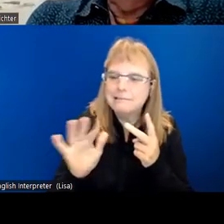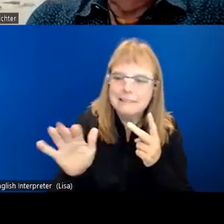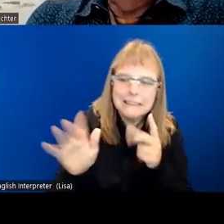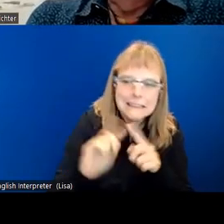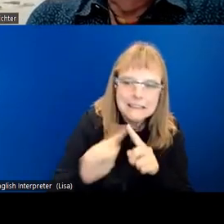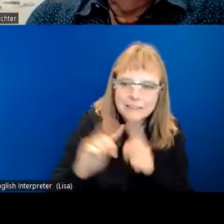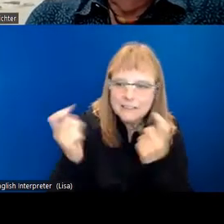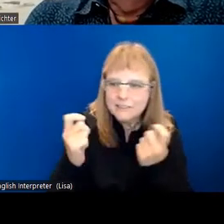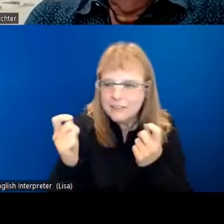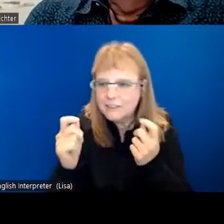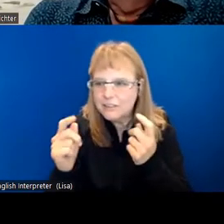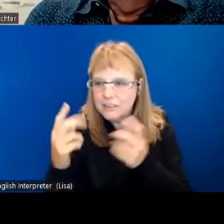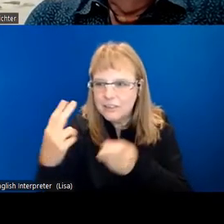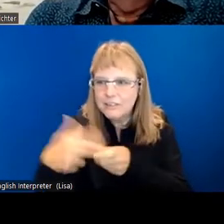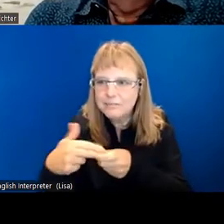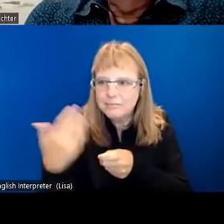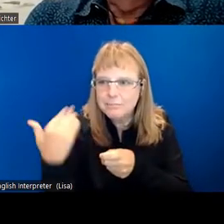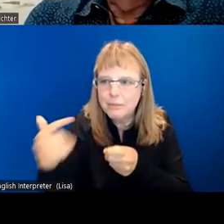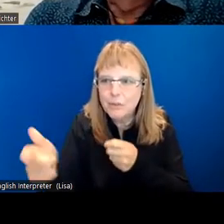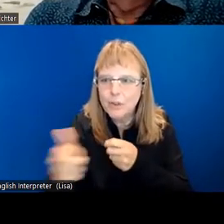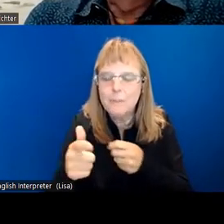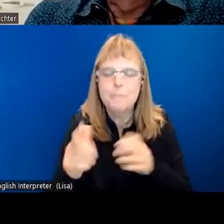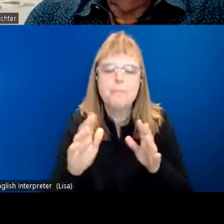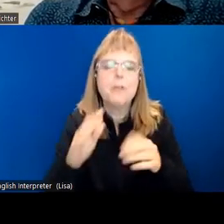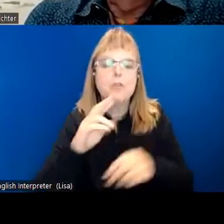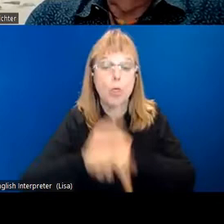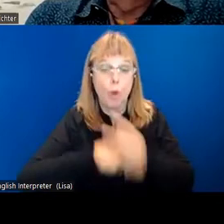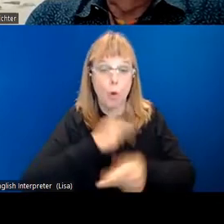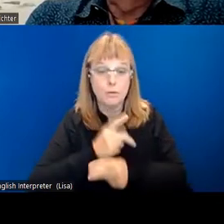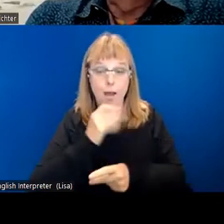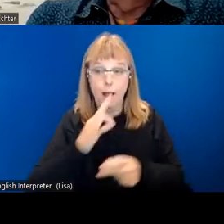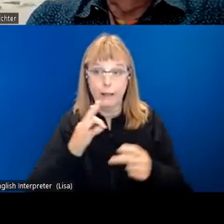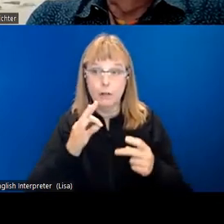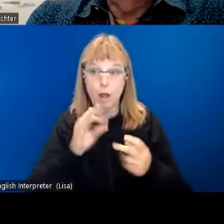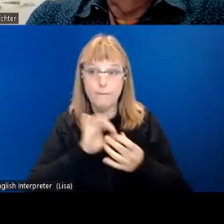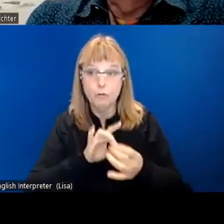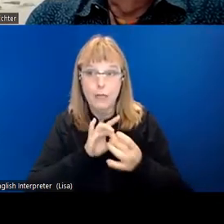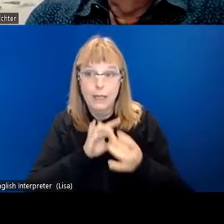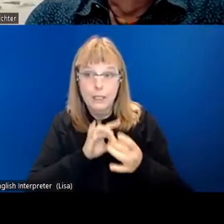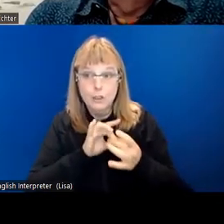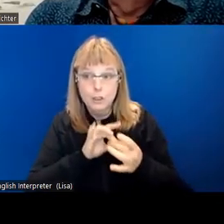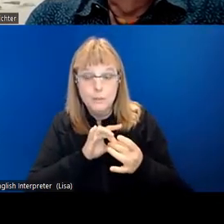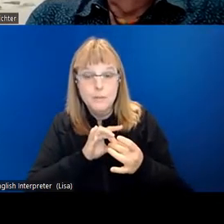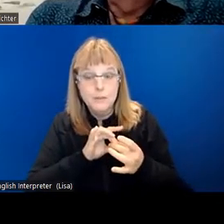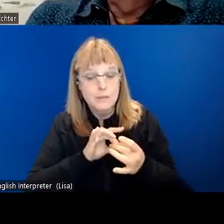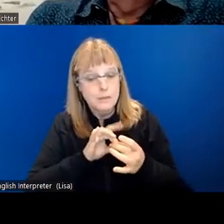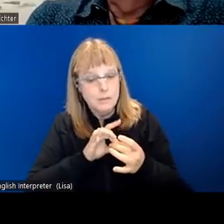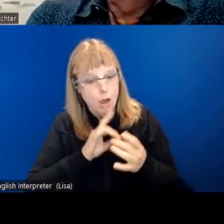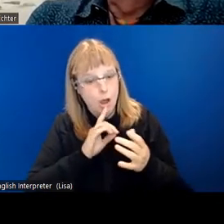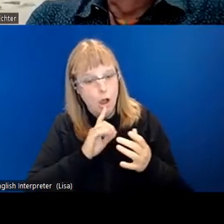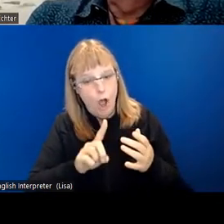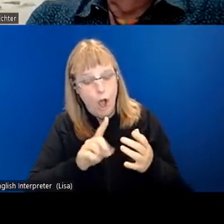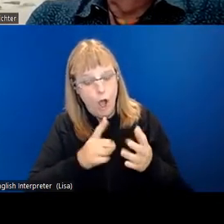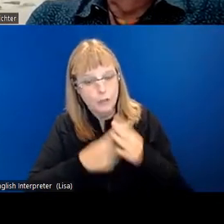And these kind of relationships that often are prompted by gatherings,